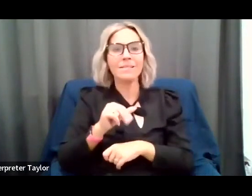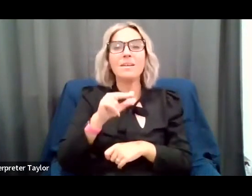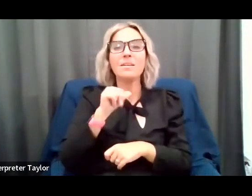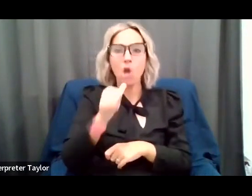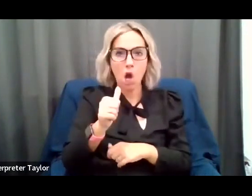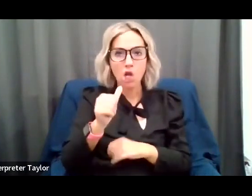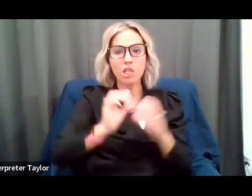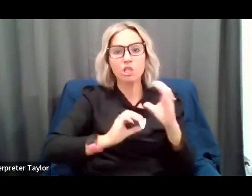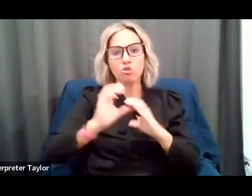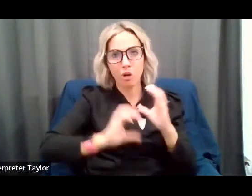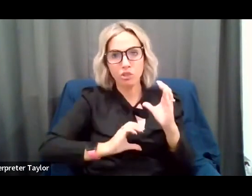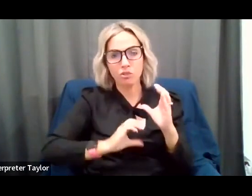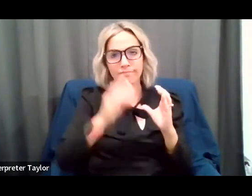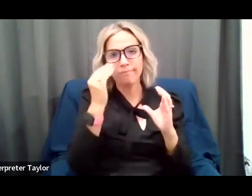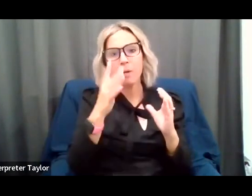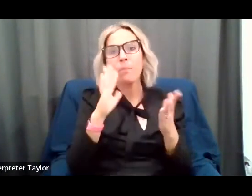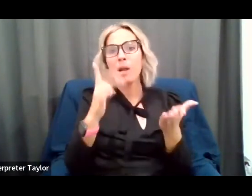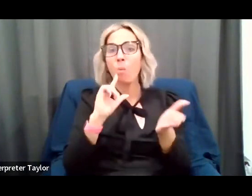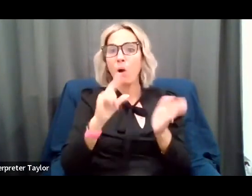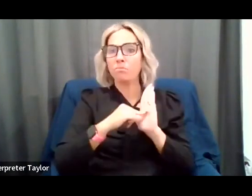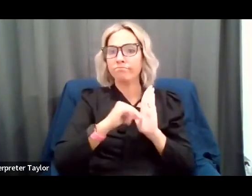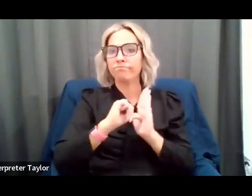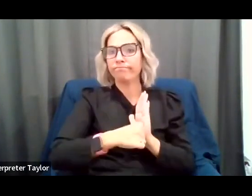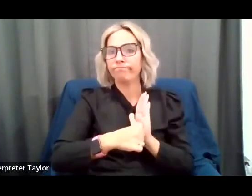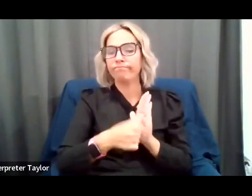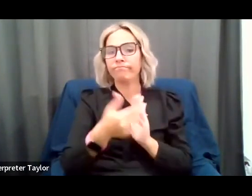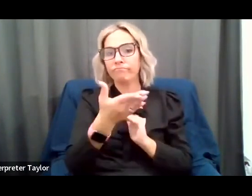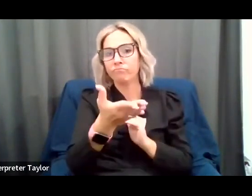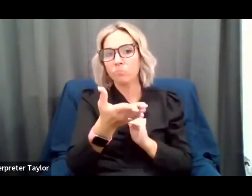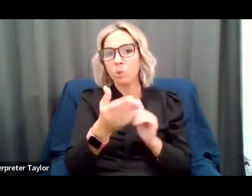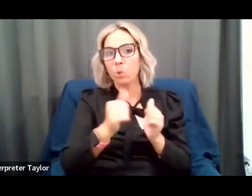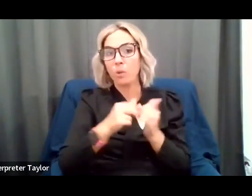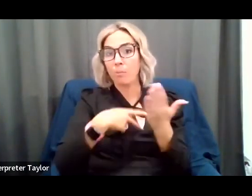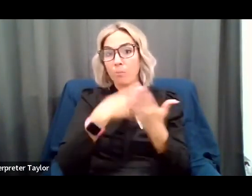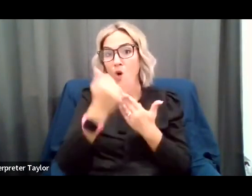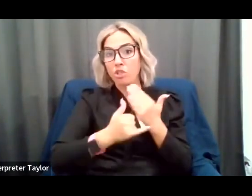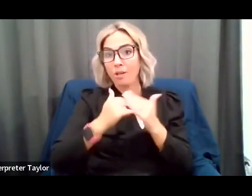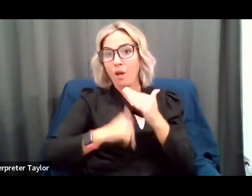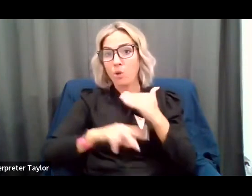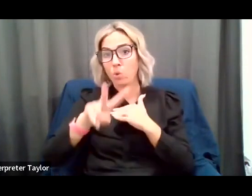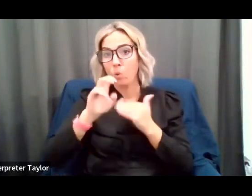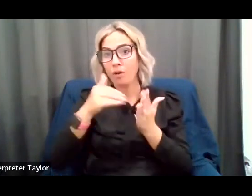But I did just want to point out that with projects under $200,000,